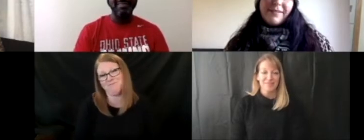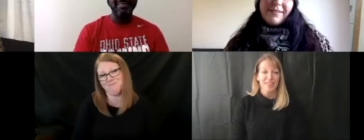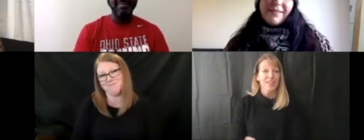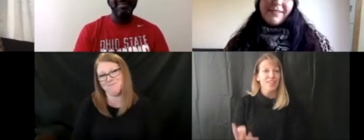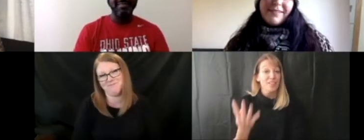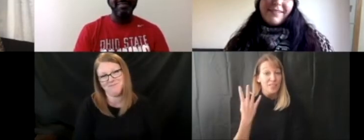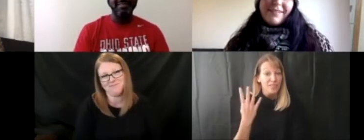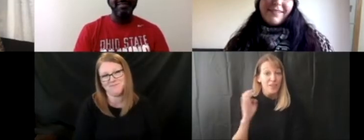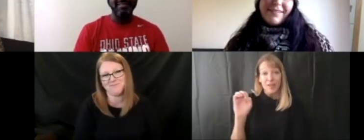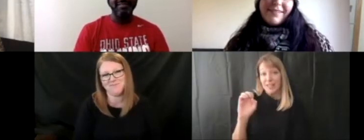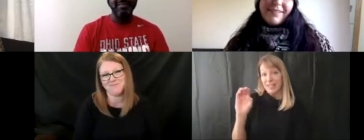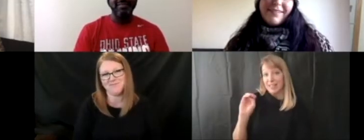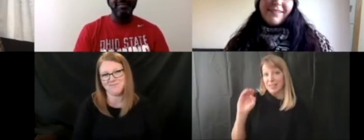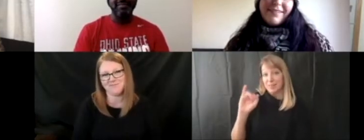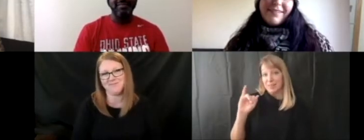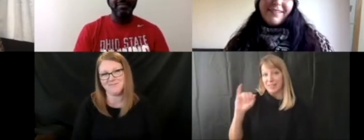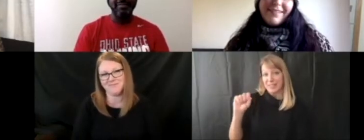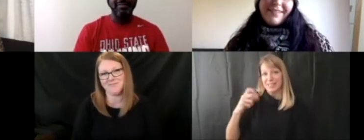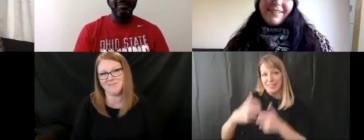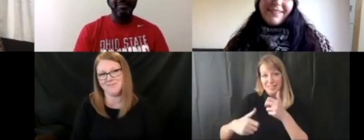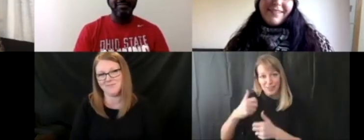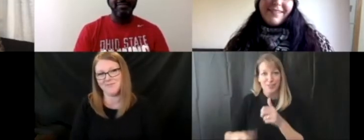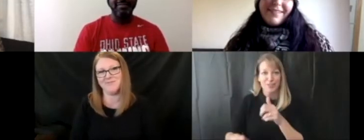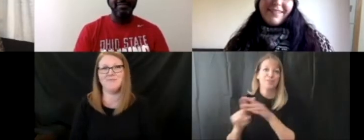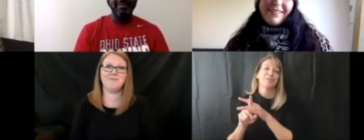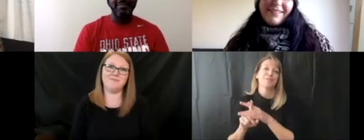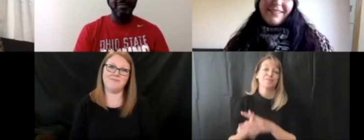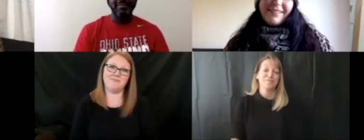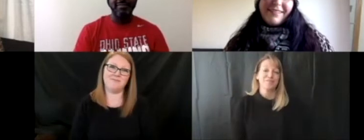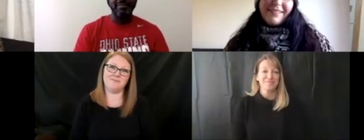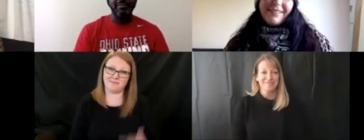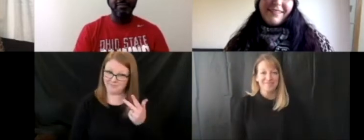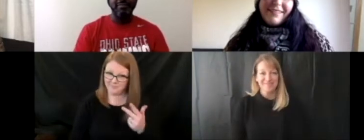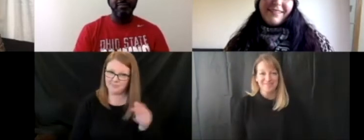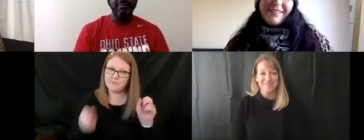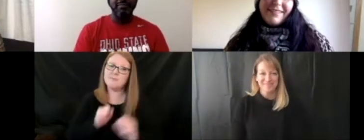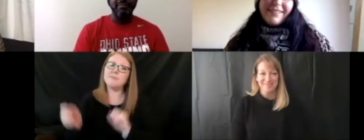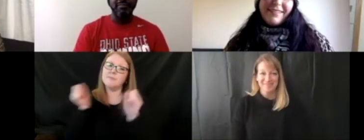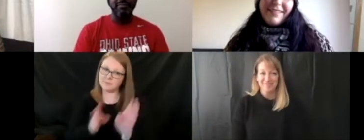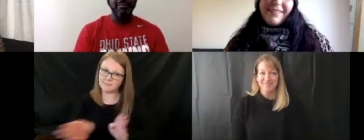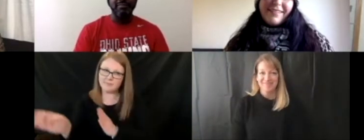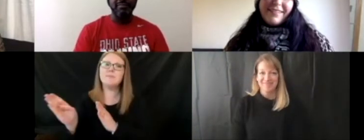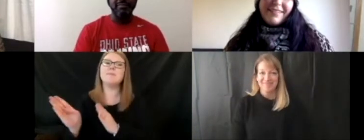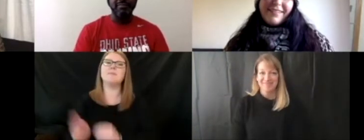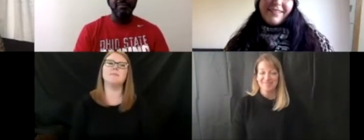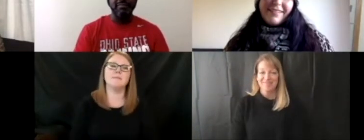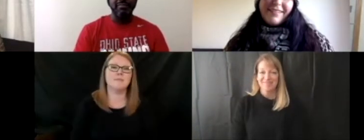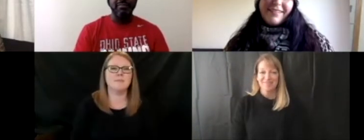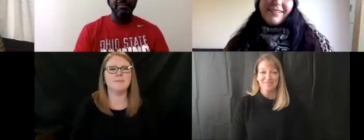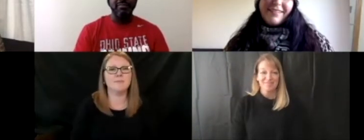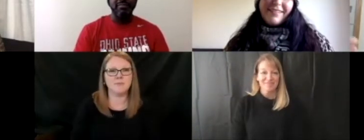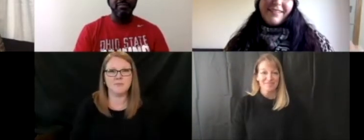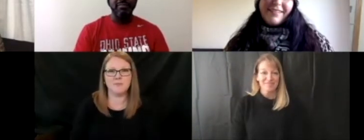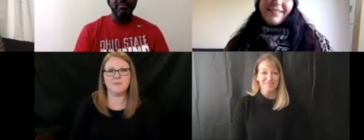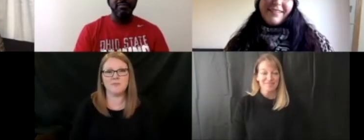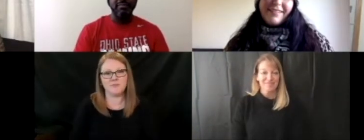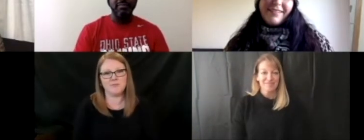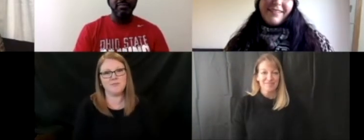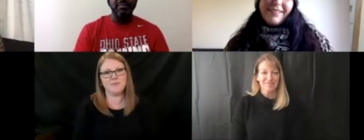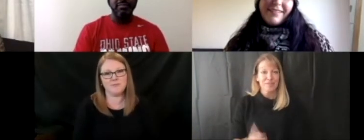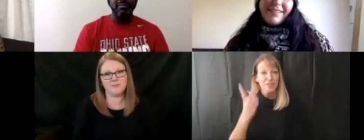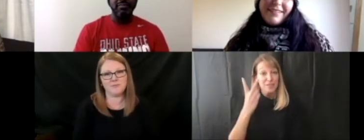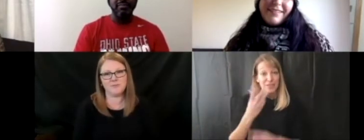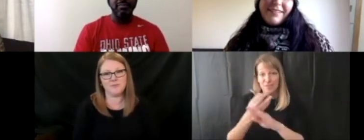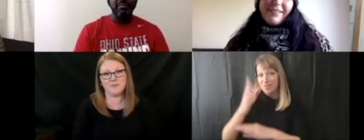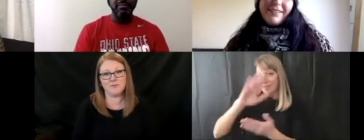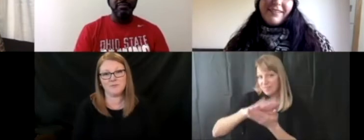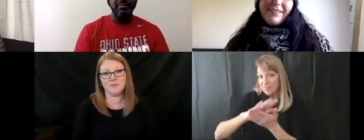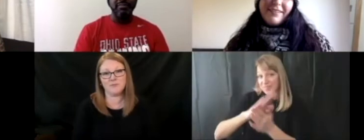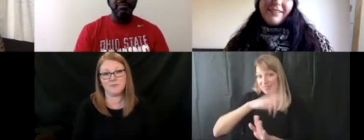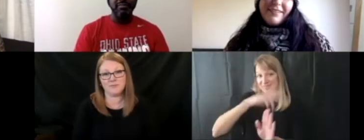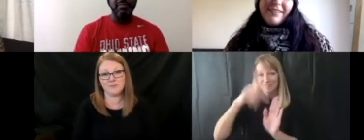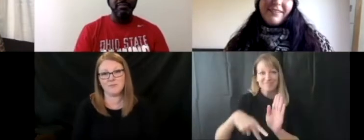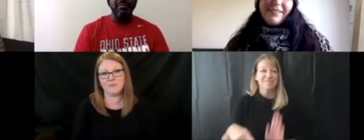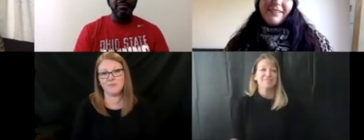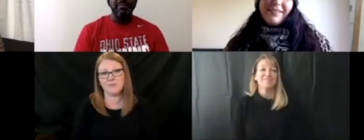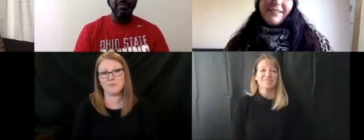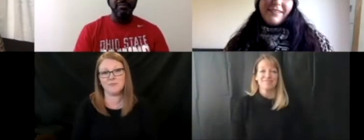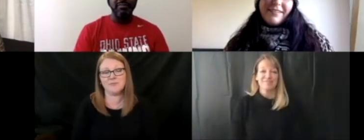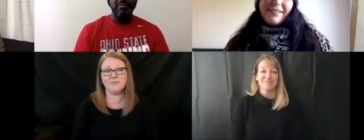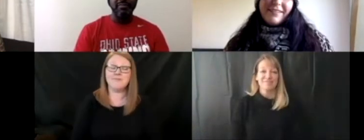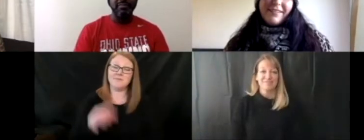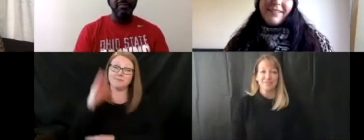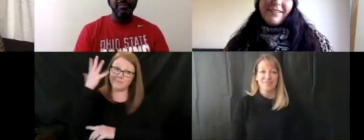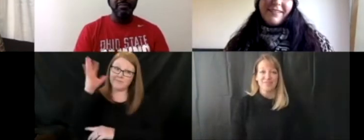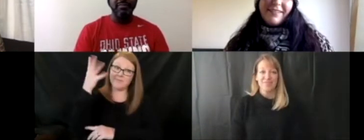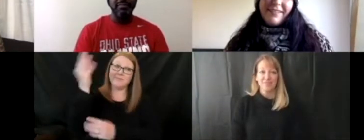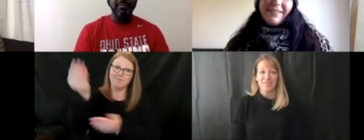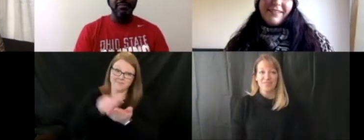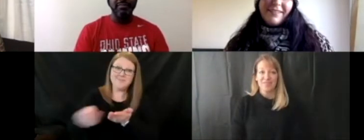four amos issues three strategic plans two after-school programs and an invoice for a tree